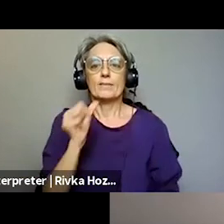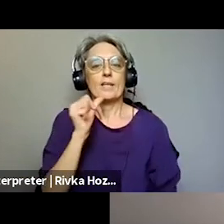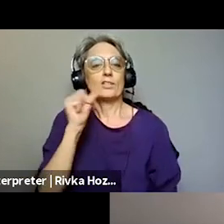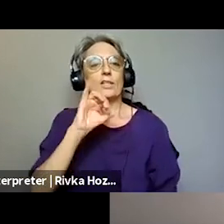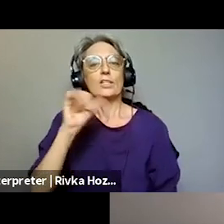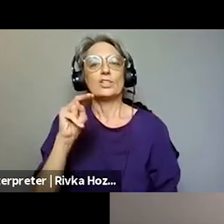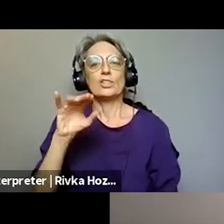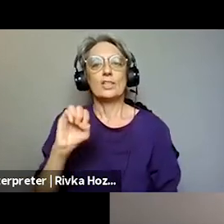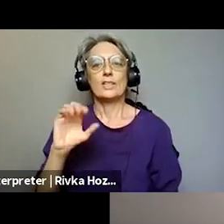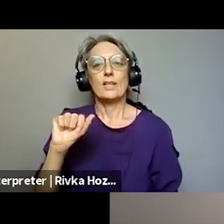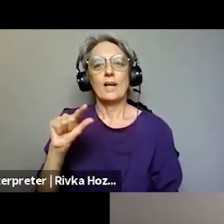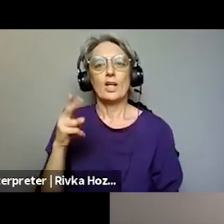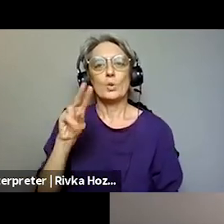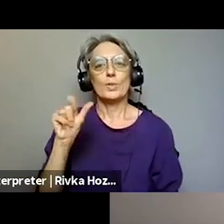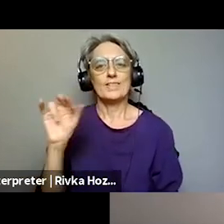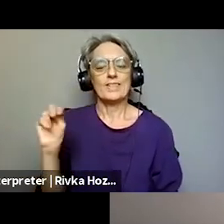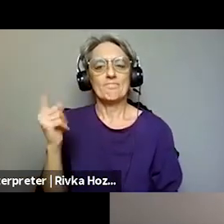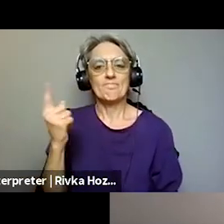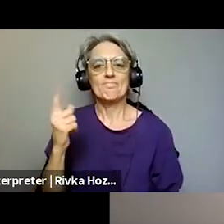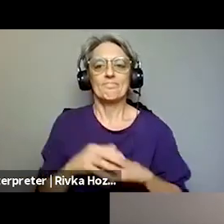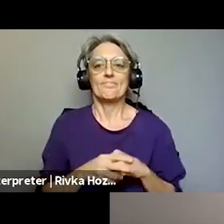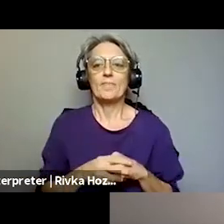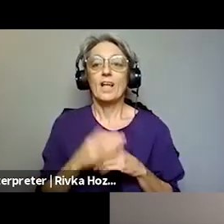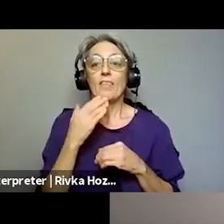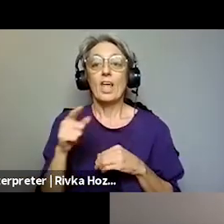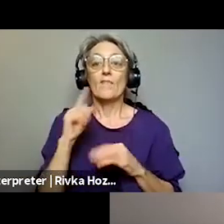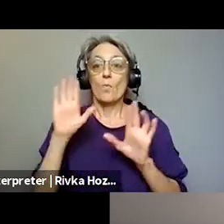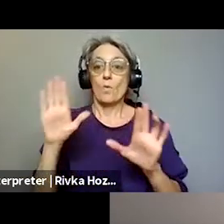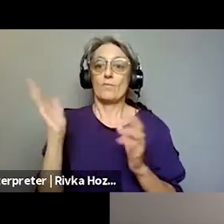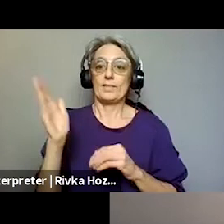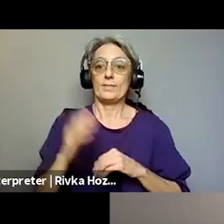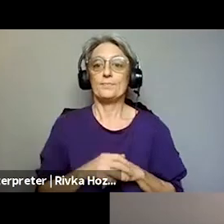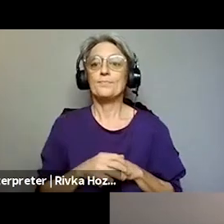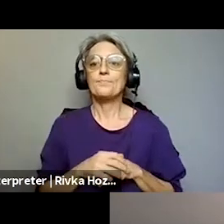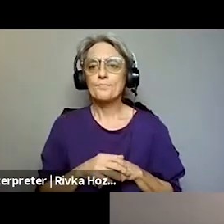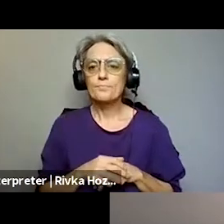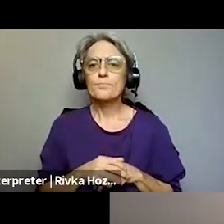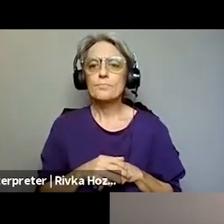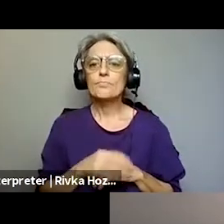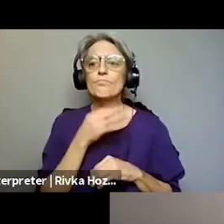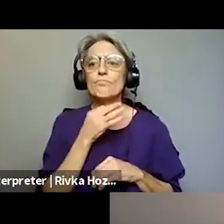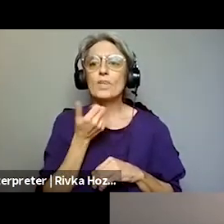says “Thank you for a wonderful presentation.” She wants to know if any of the panelists are aware